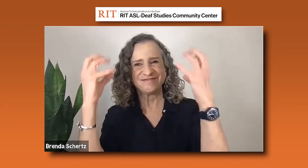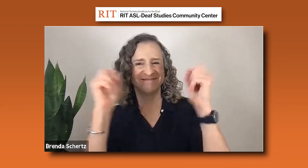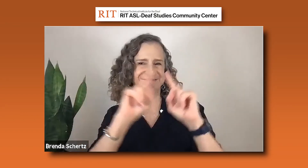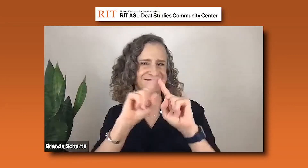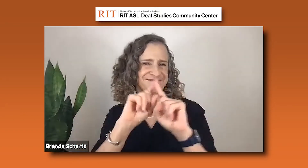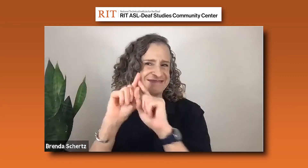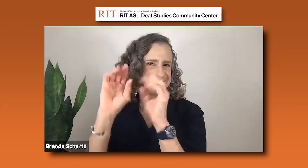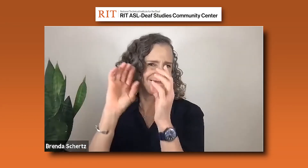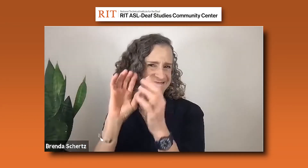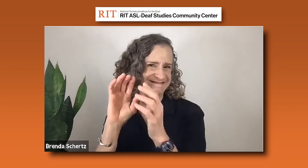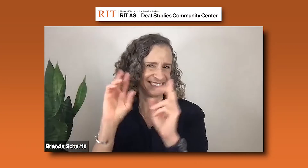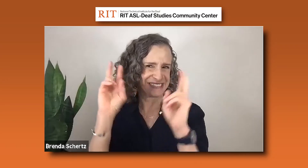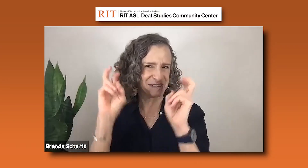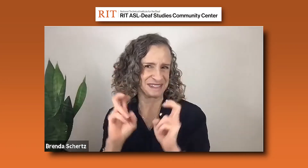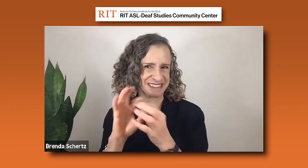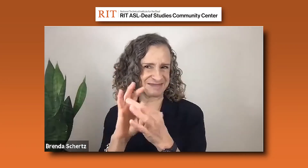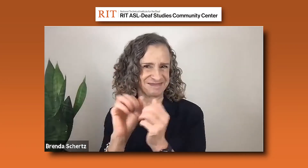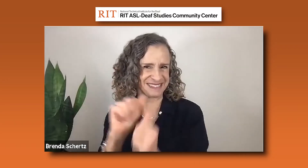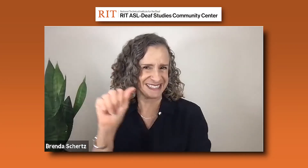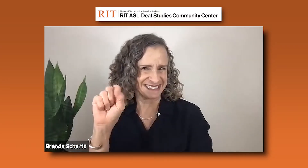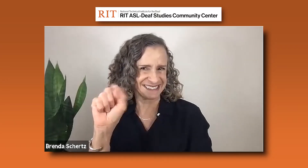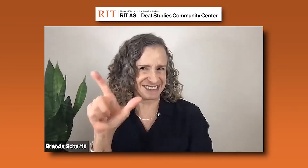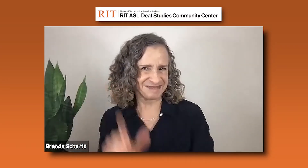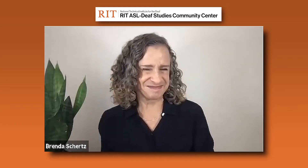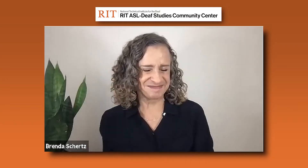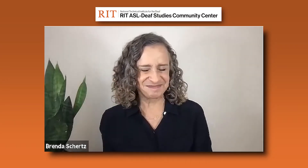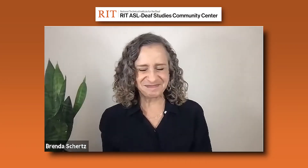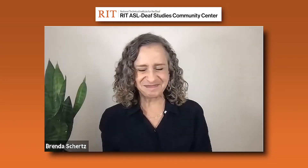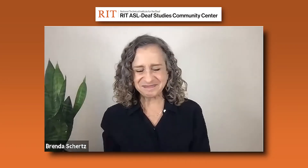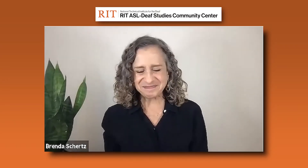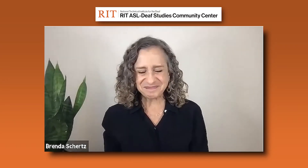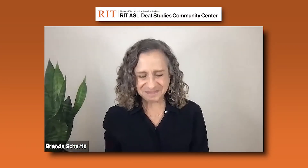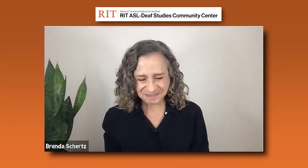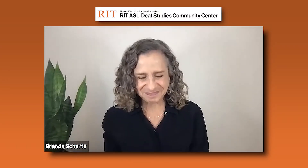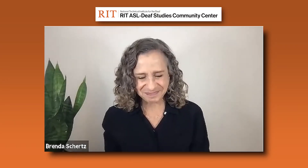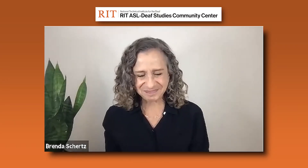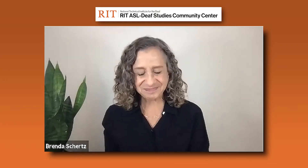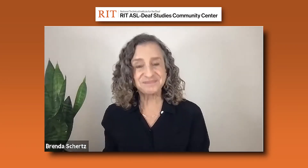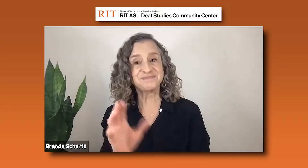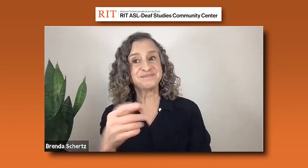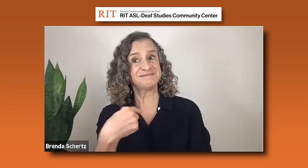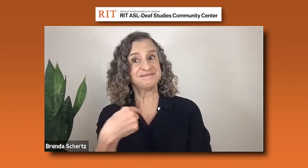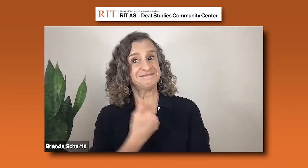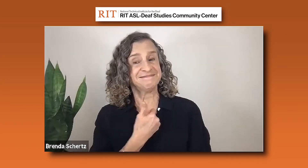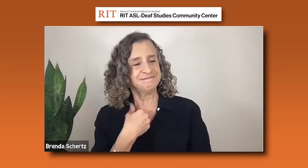of individuals with a diverse range in topics about ASL.